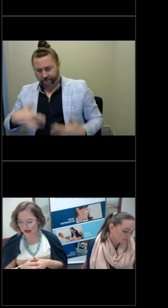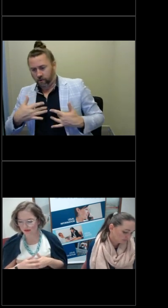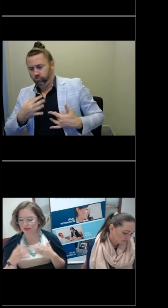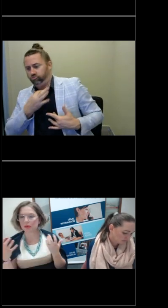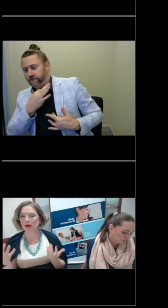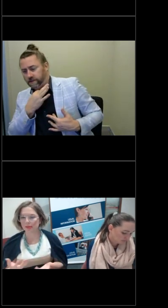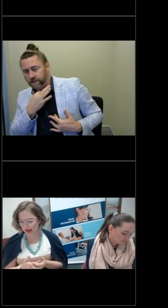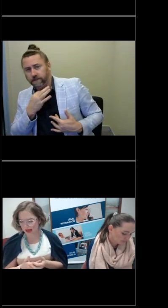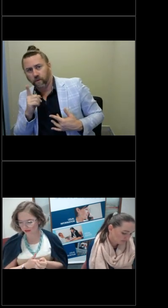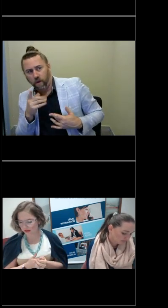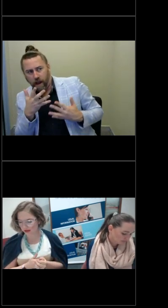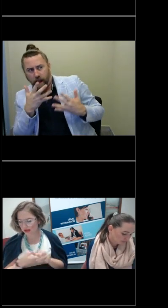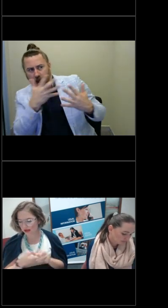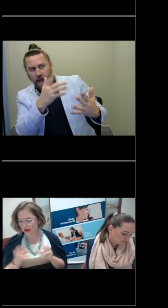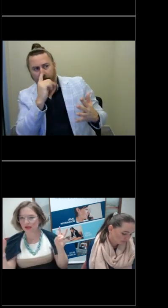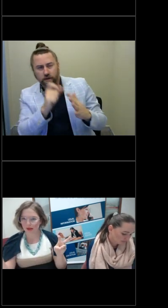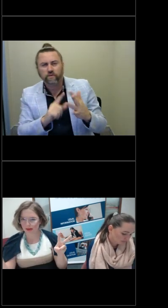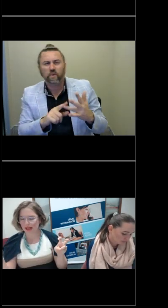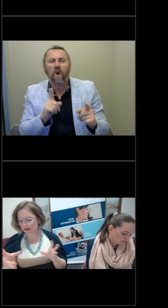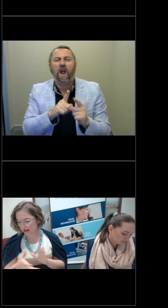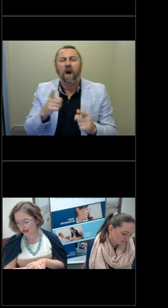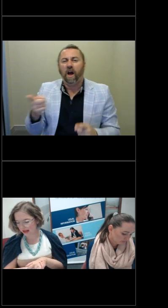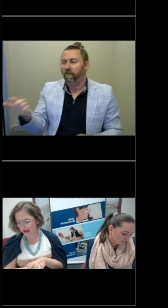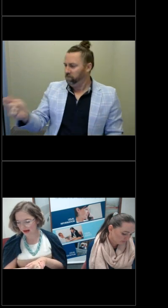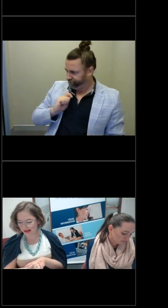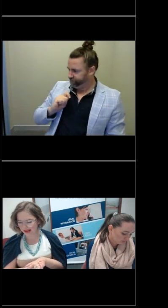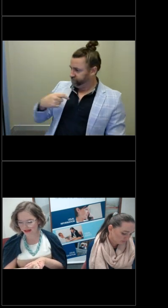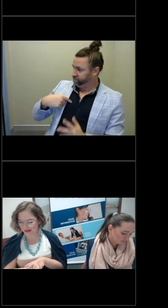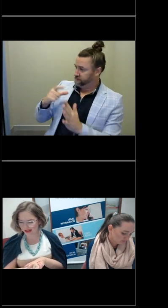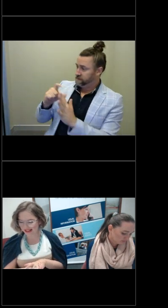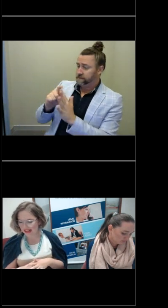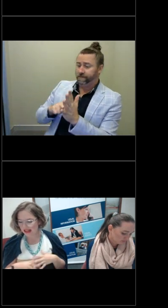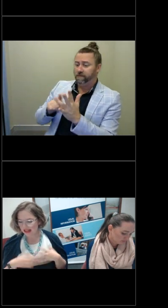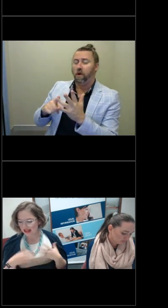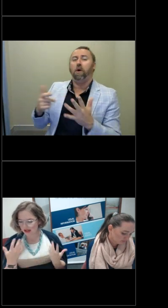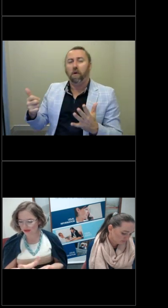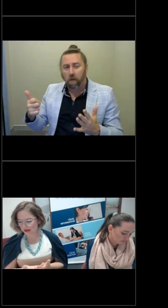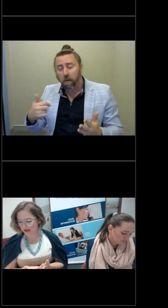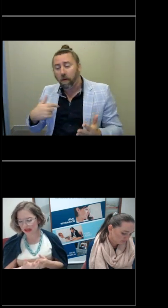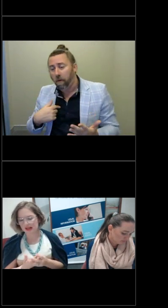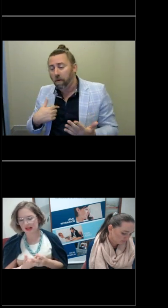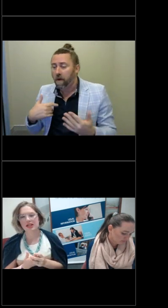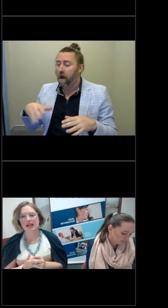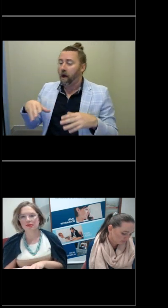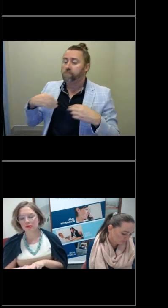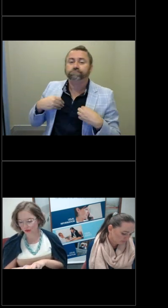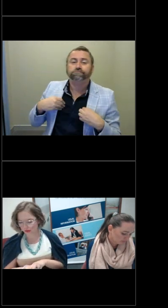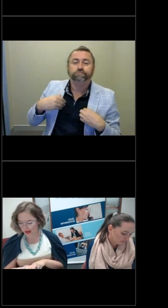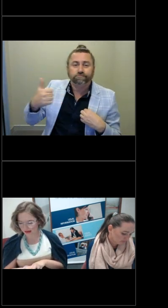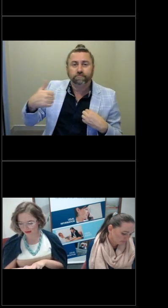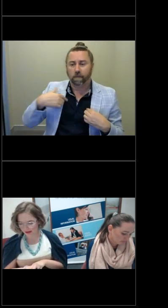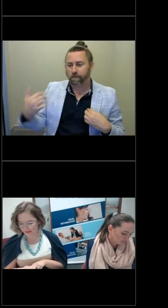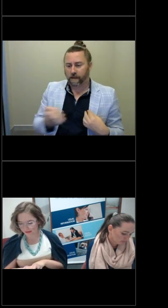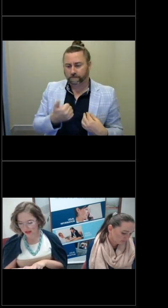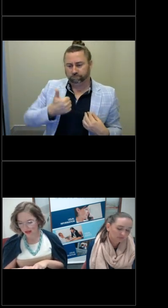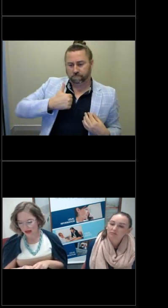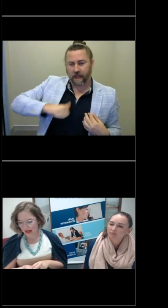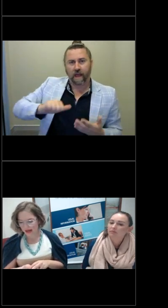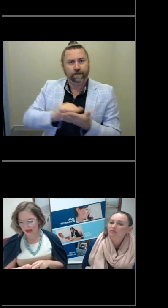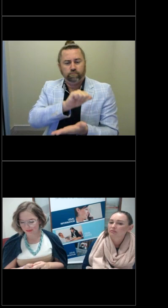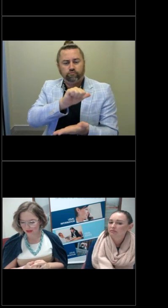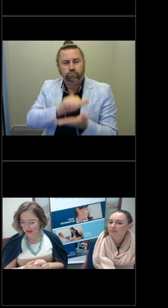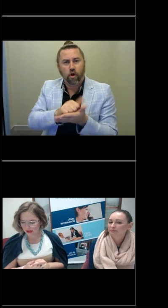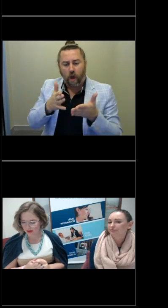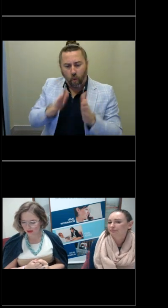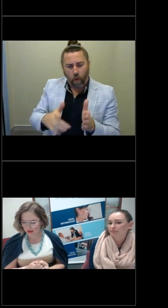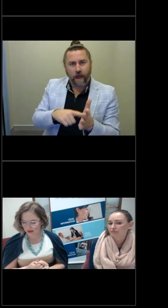So they have to be well behaved is the wording towards the aggrieved and of good behaviour.